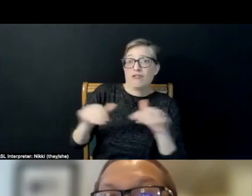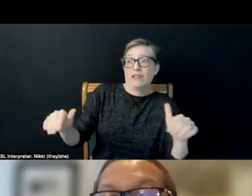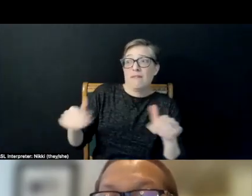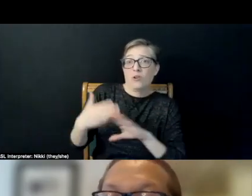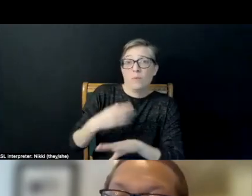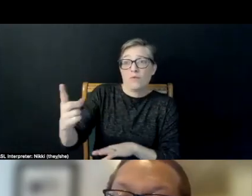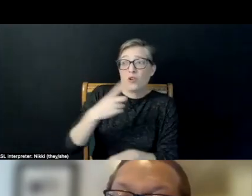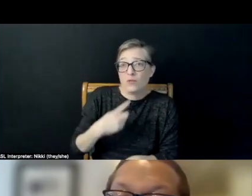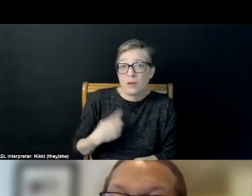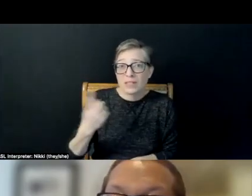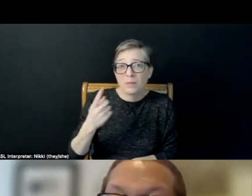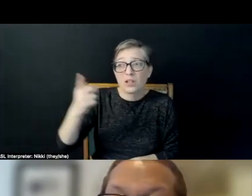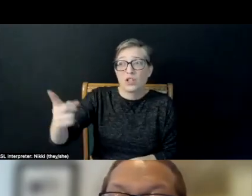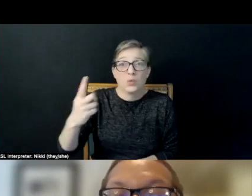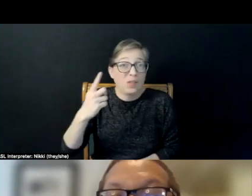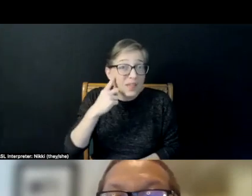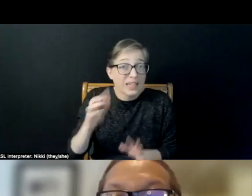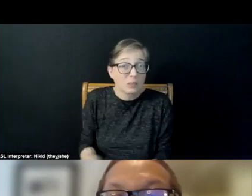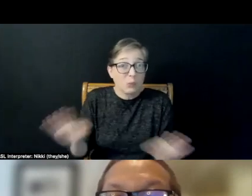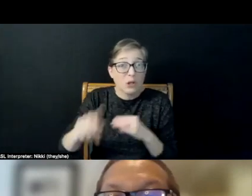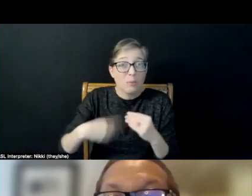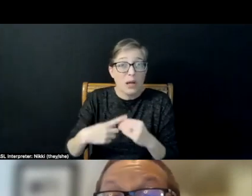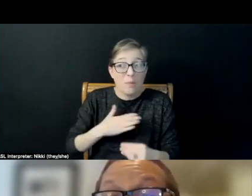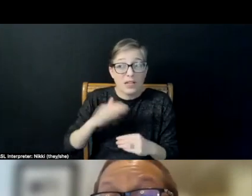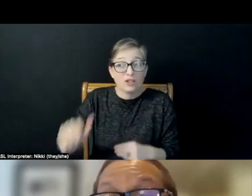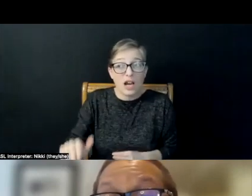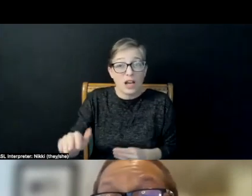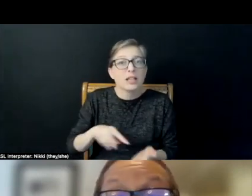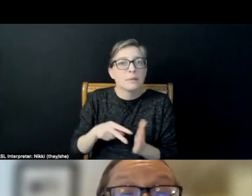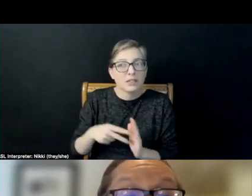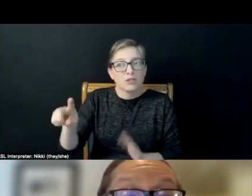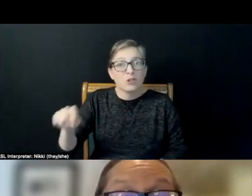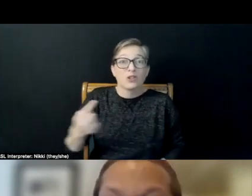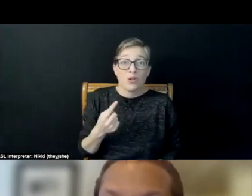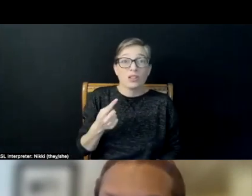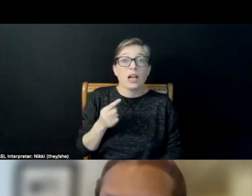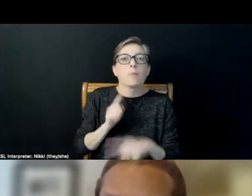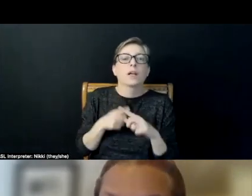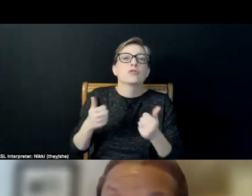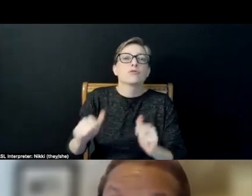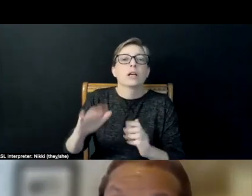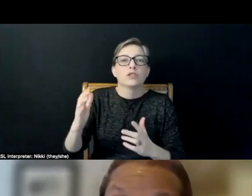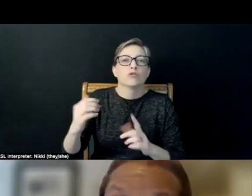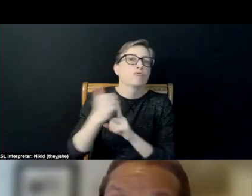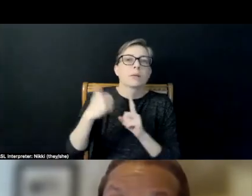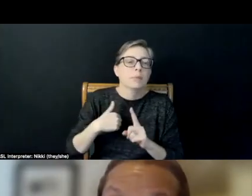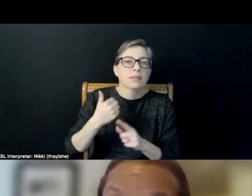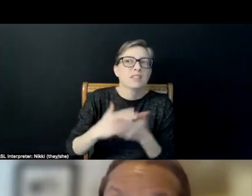my child it seems to me that not only you're insulting me, you're attempting to put one over on me, which indeed she was.